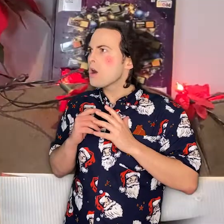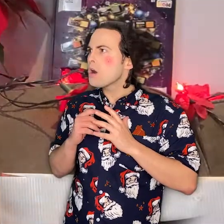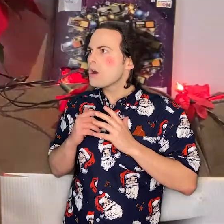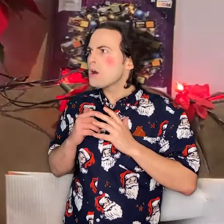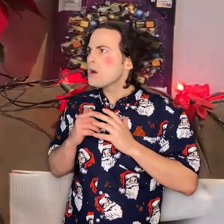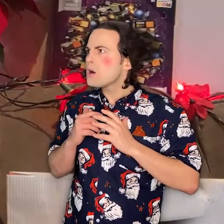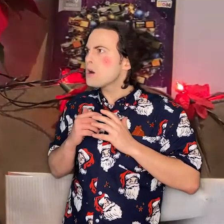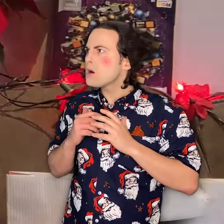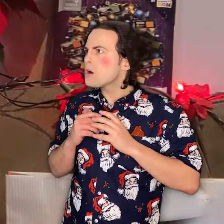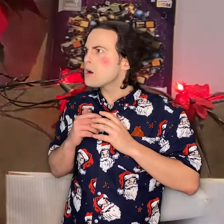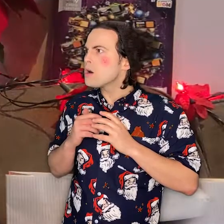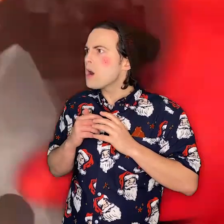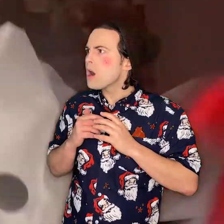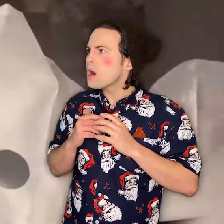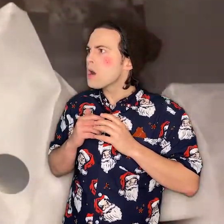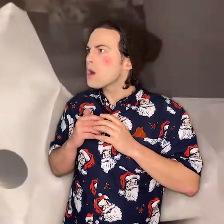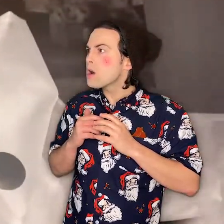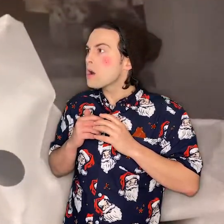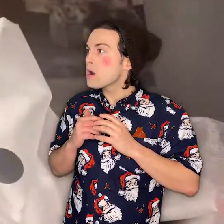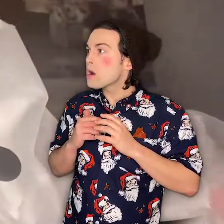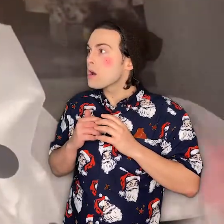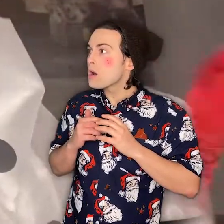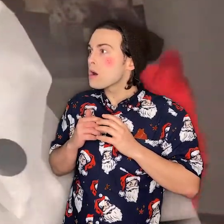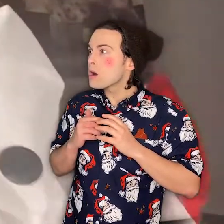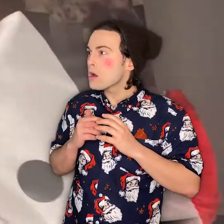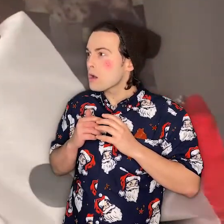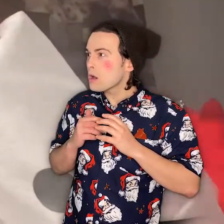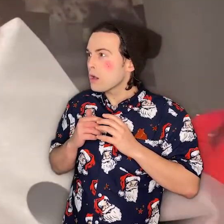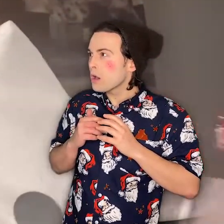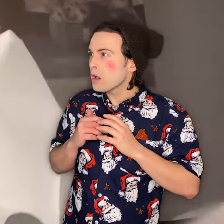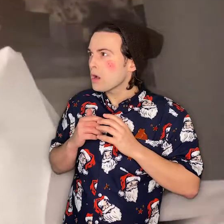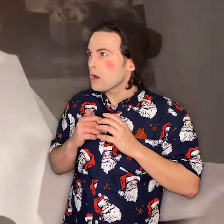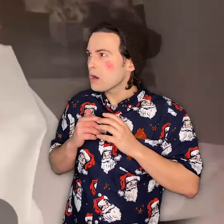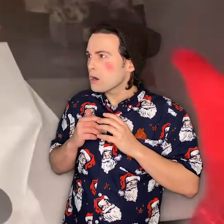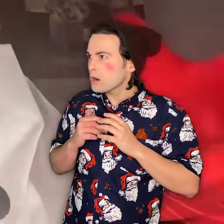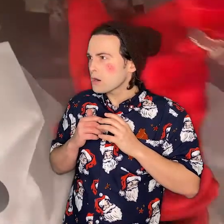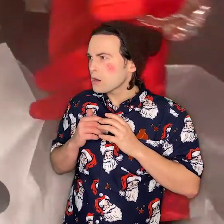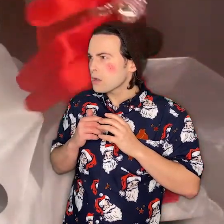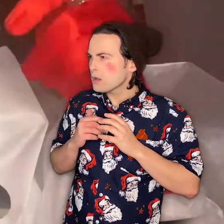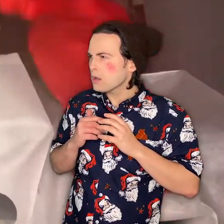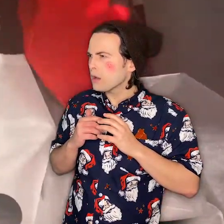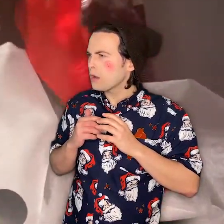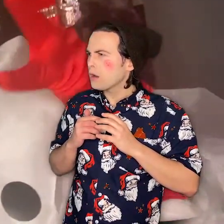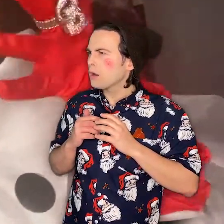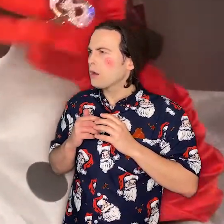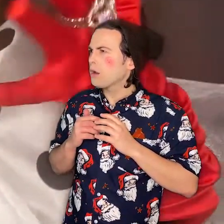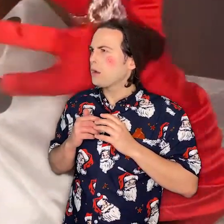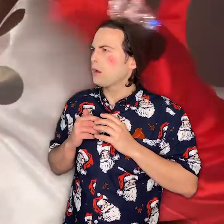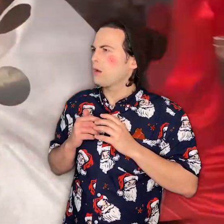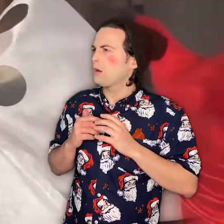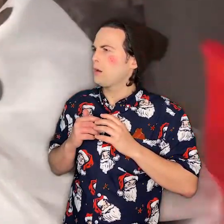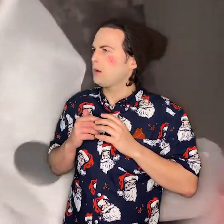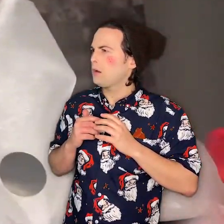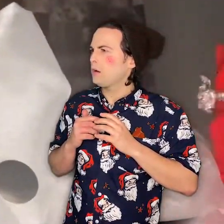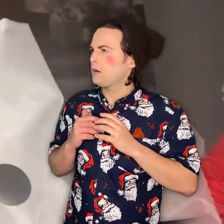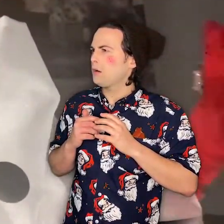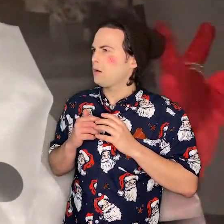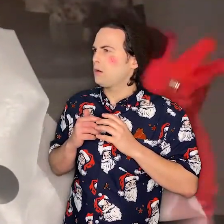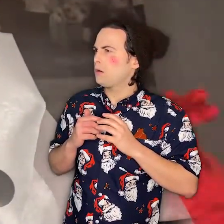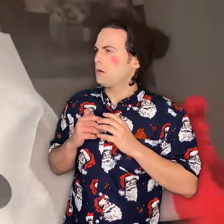Carina - What does that even mean? Judy - Silence! During my banishment i have become a master of the dark arts.